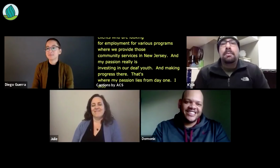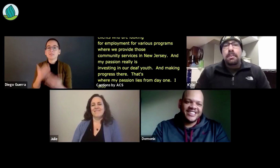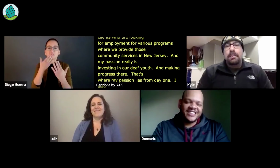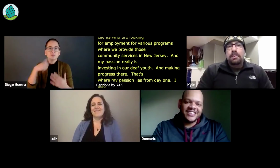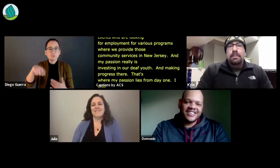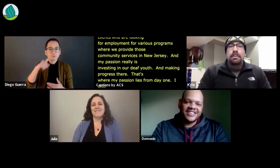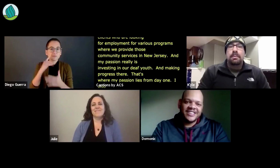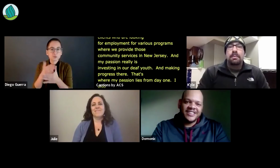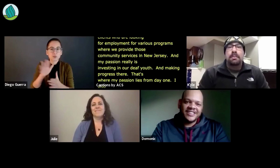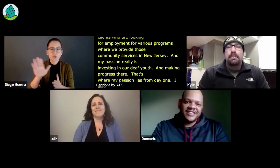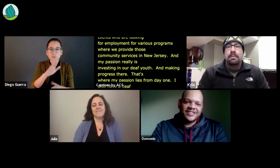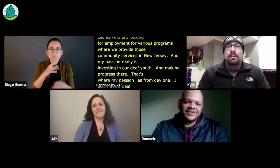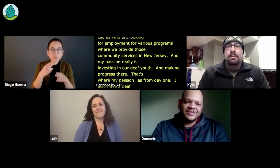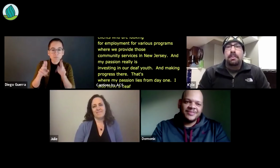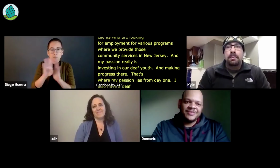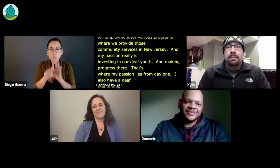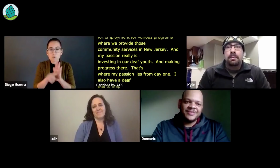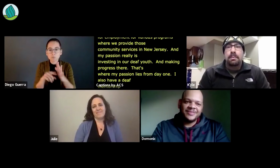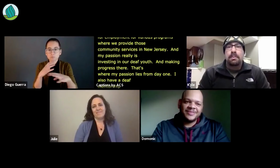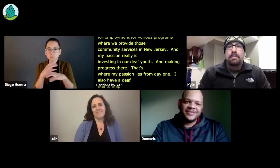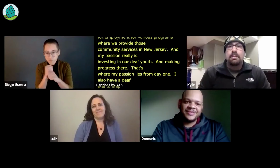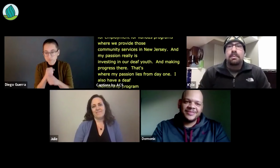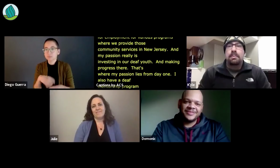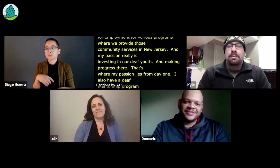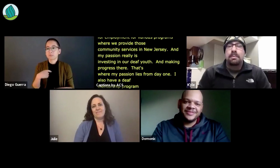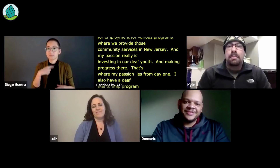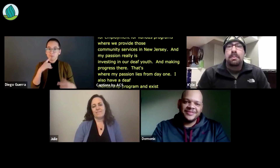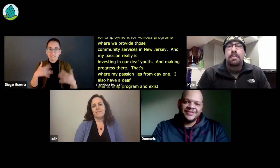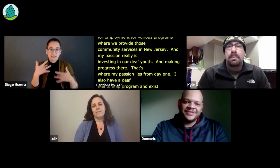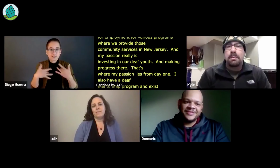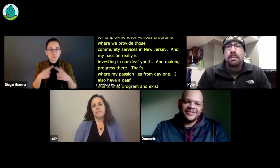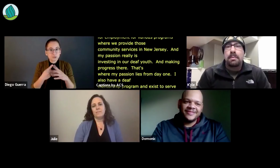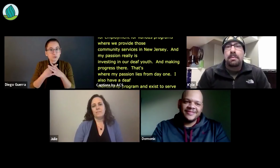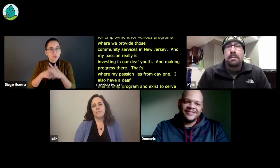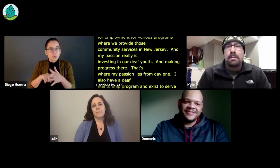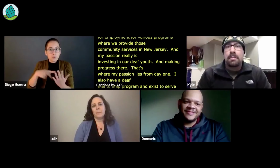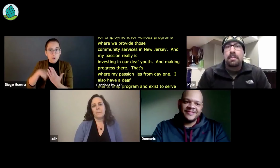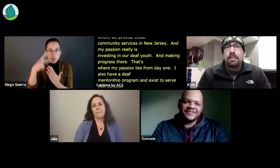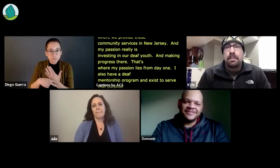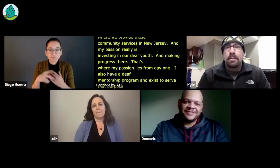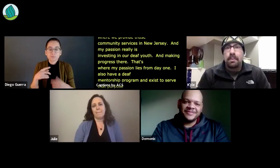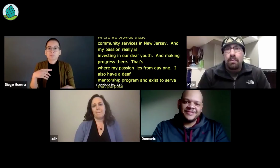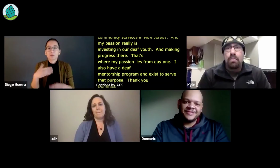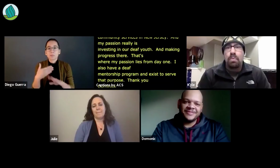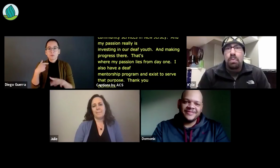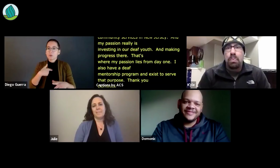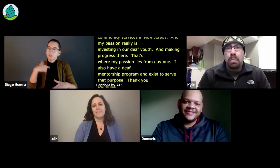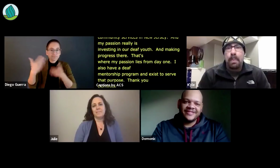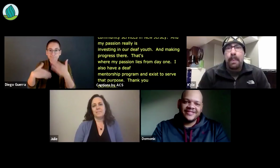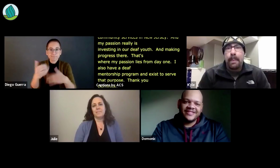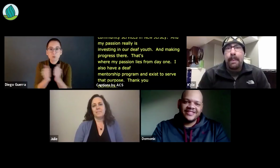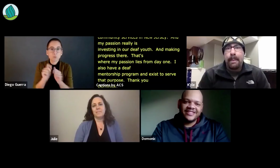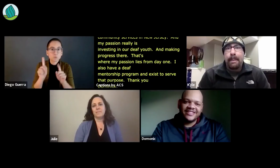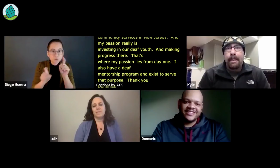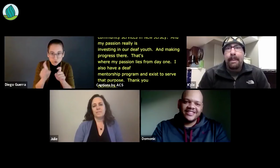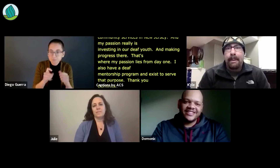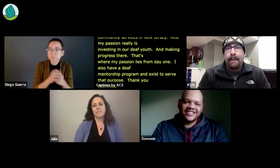And this is Diego. Thank you, Dominic. Folks, thank you for briefly introducing yourselves. We are eager to get the program going.